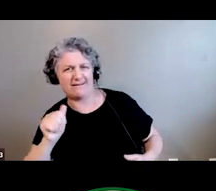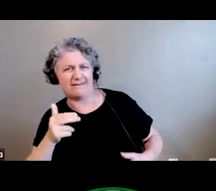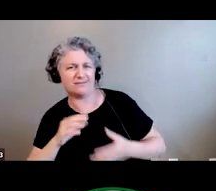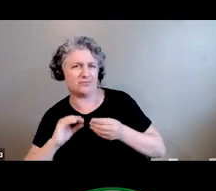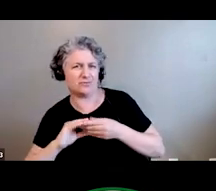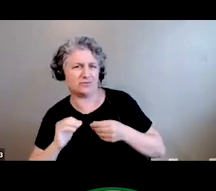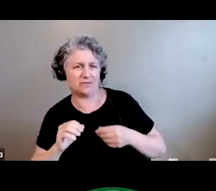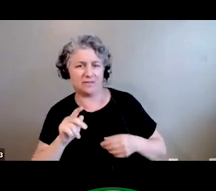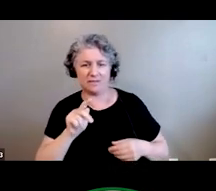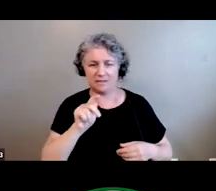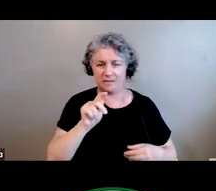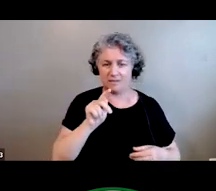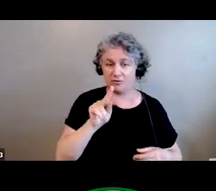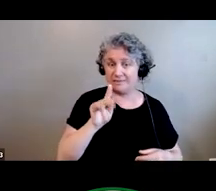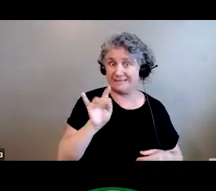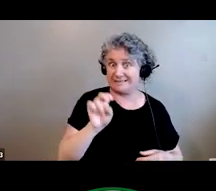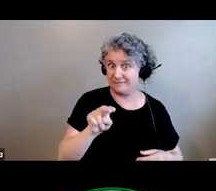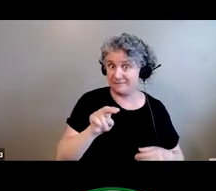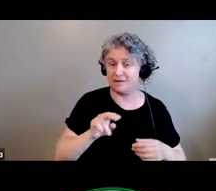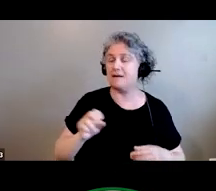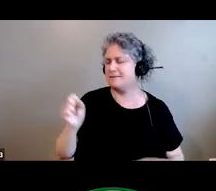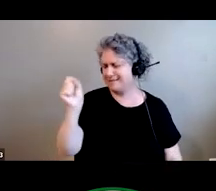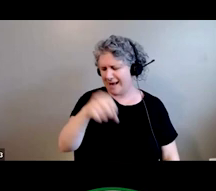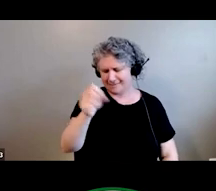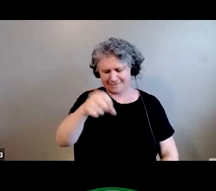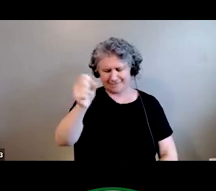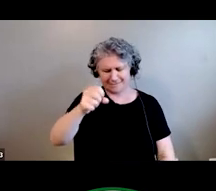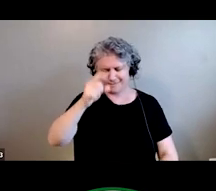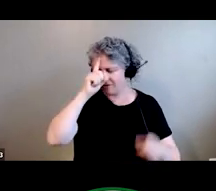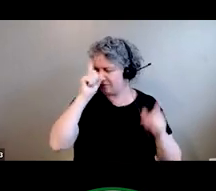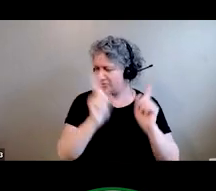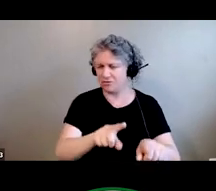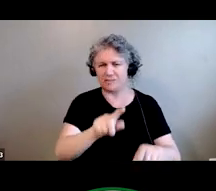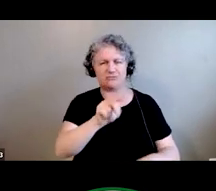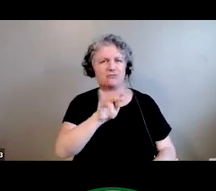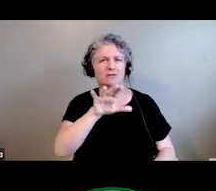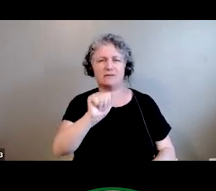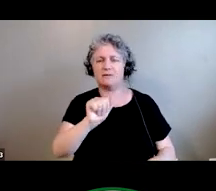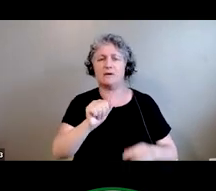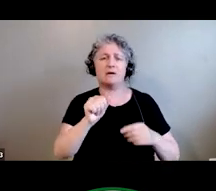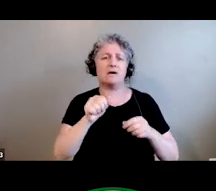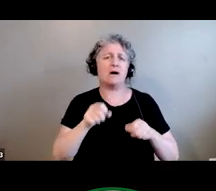people why change needs to happen. It's not about you have to do this, although that does, it is, was it boiled down to, we